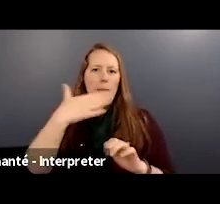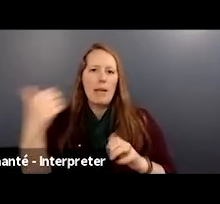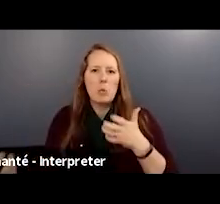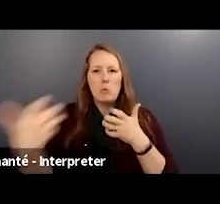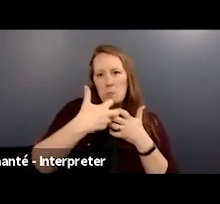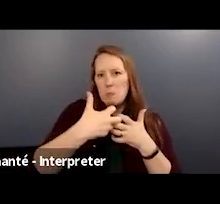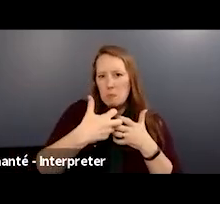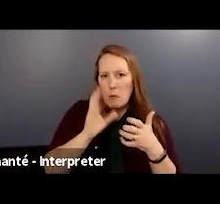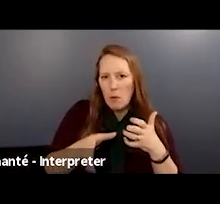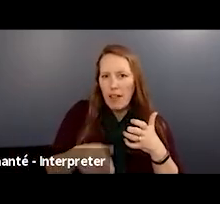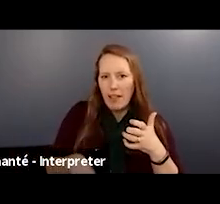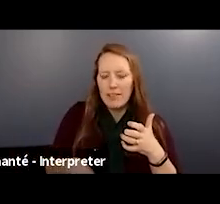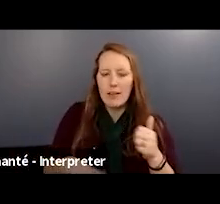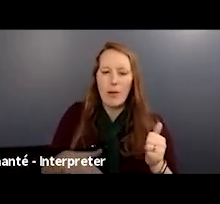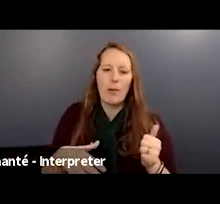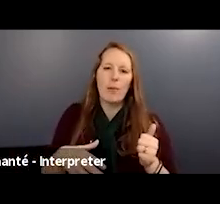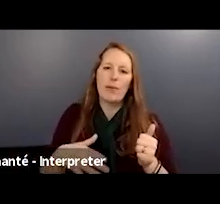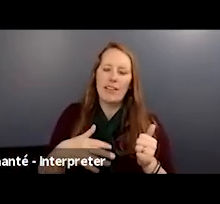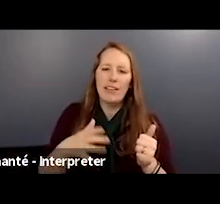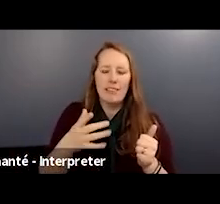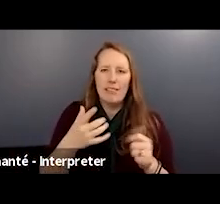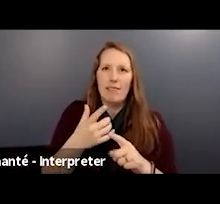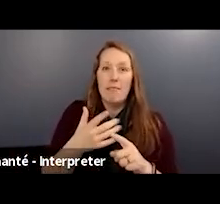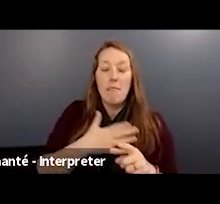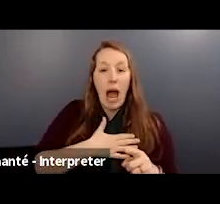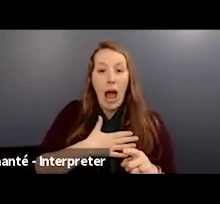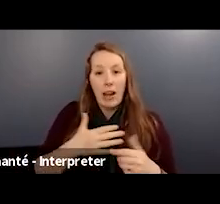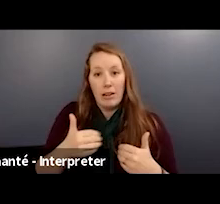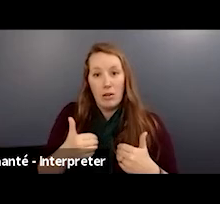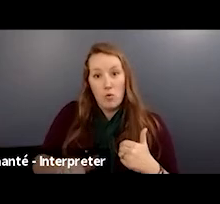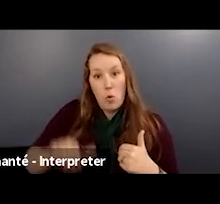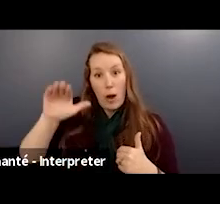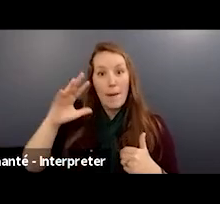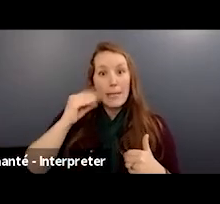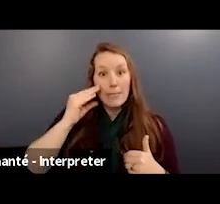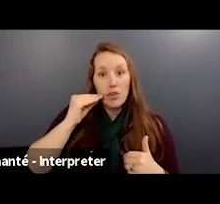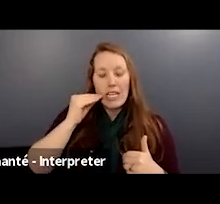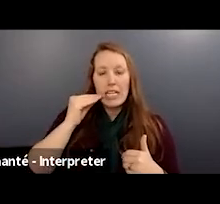My childhood experiences fluctuated as I became older.